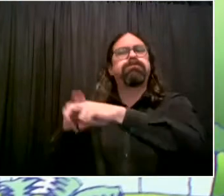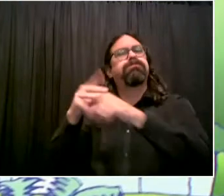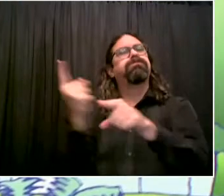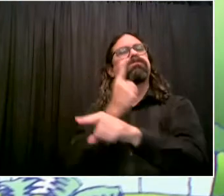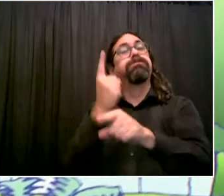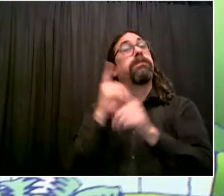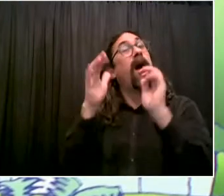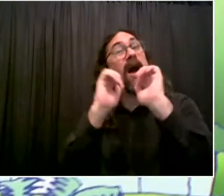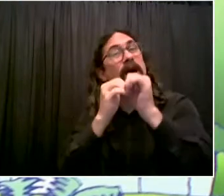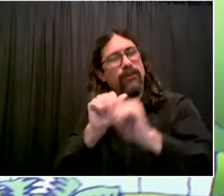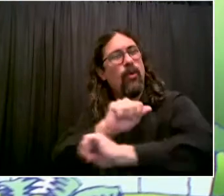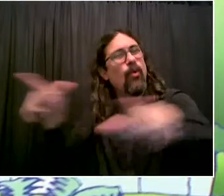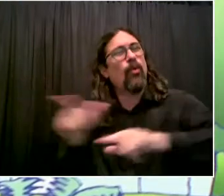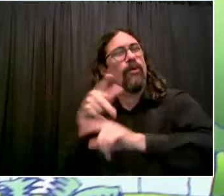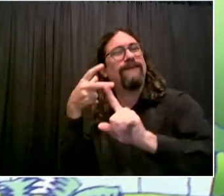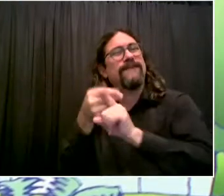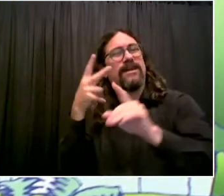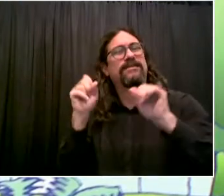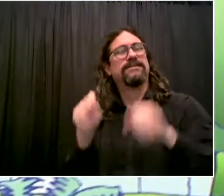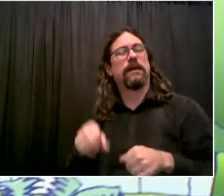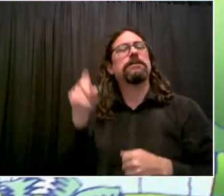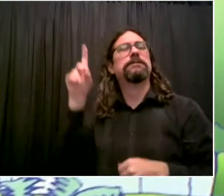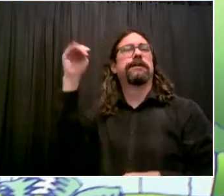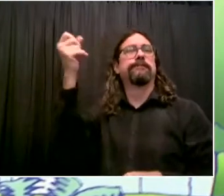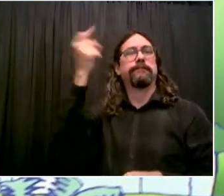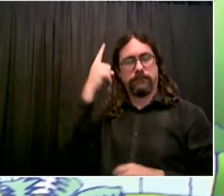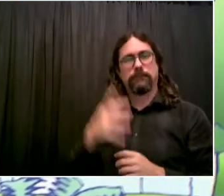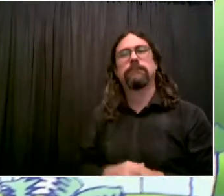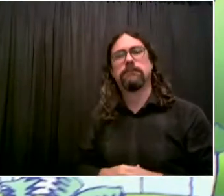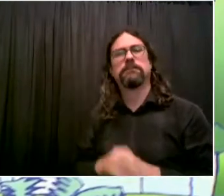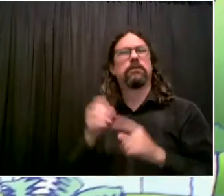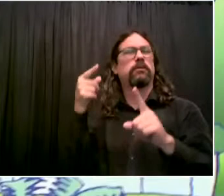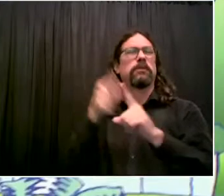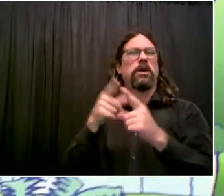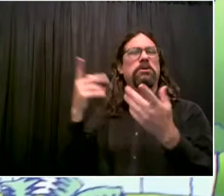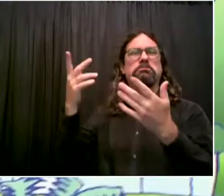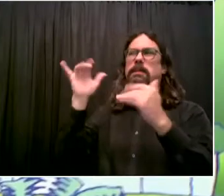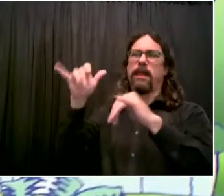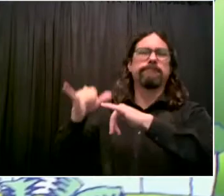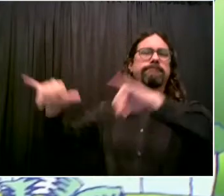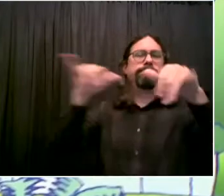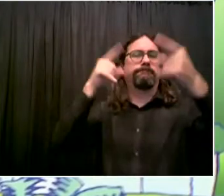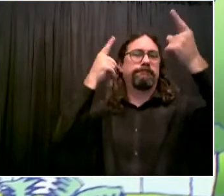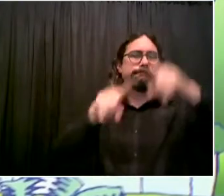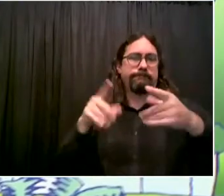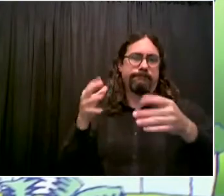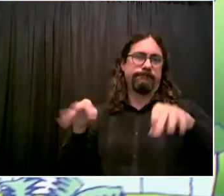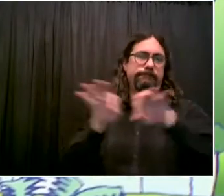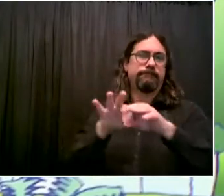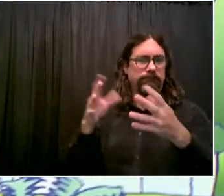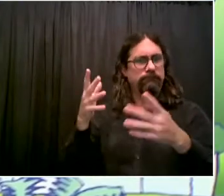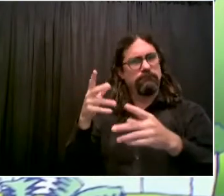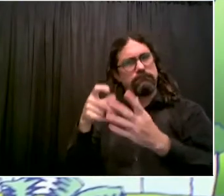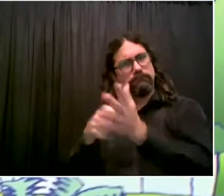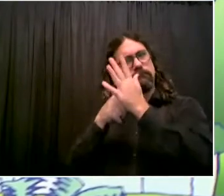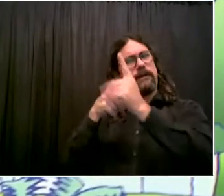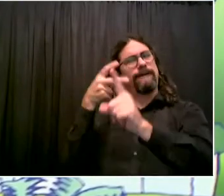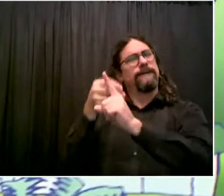THEM. THAT IS THE WAY FORWARD. SO THIS IS HOW WE KEEP EACH OTHER SAFE. THANK YOU DANNY AND ALL THE OTHER FOLKS,